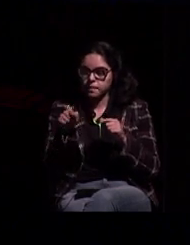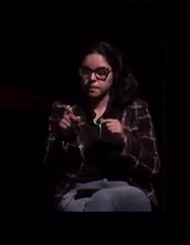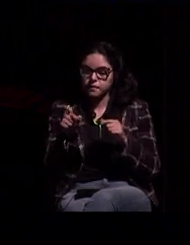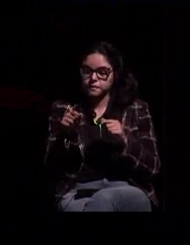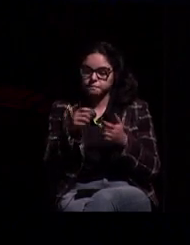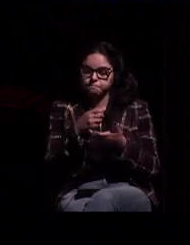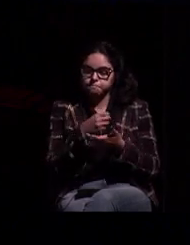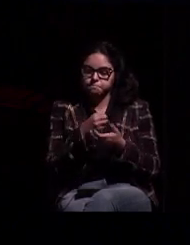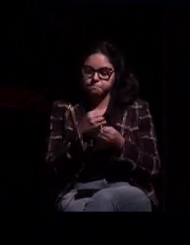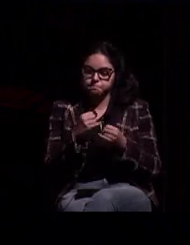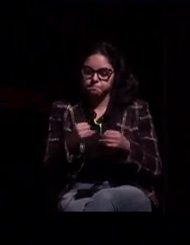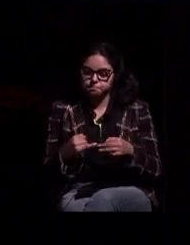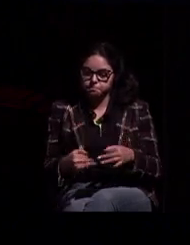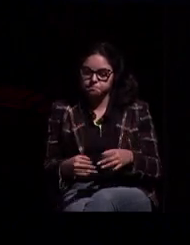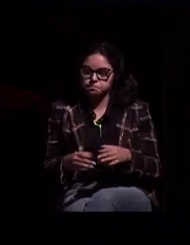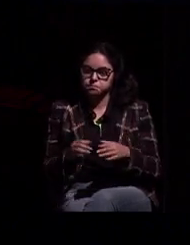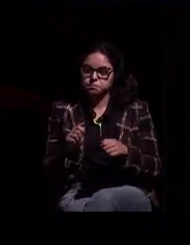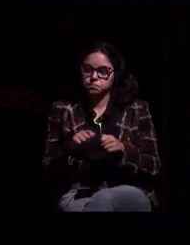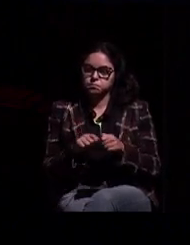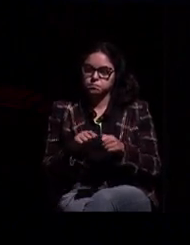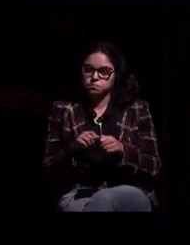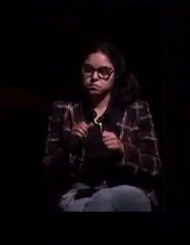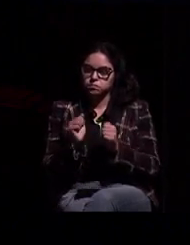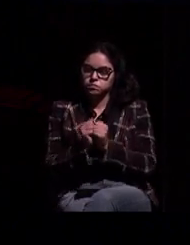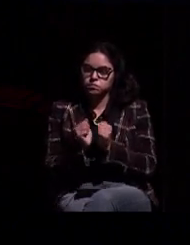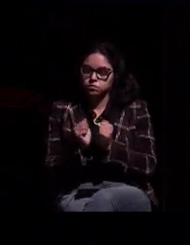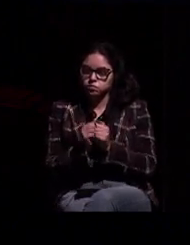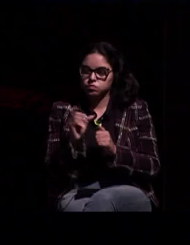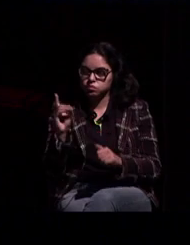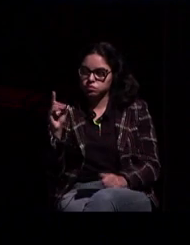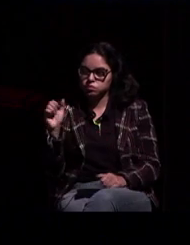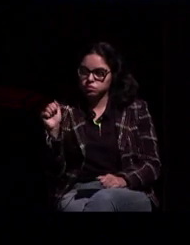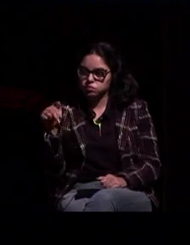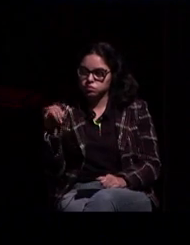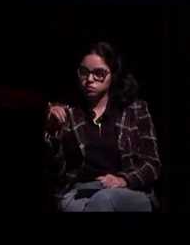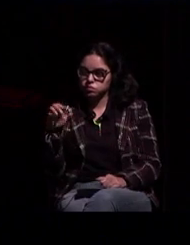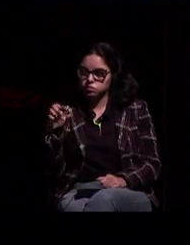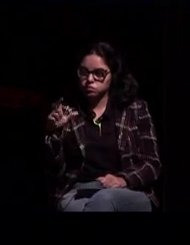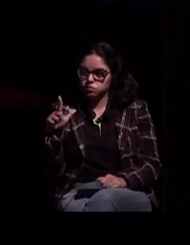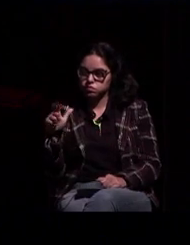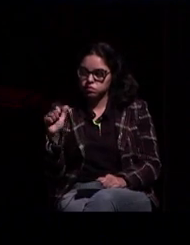with Daniela Moreno and she will talk about it - we are talking about